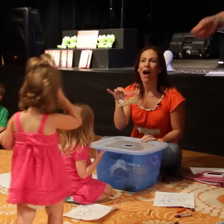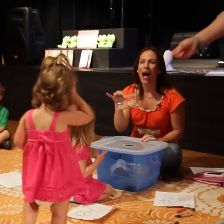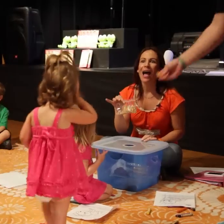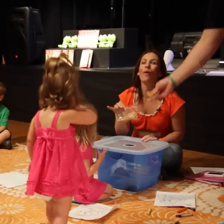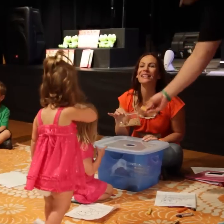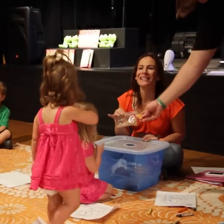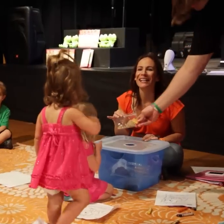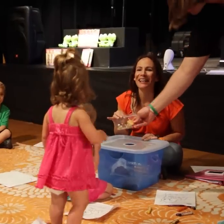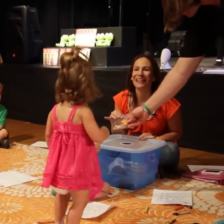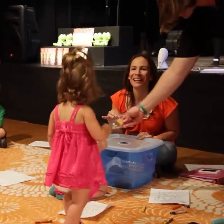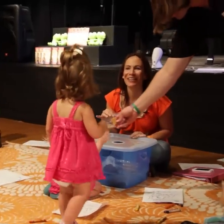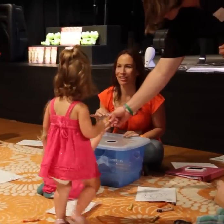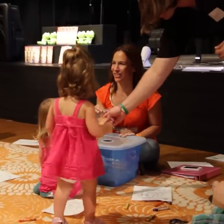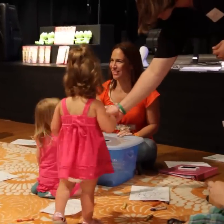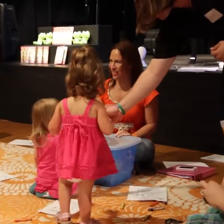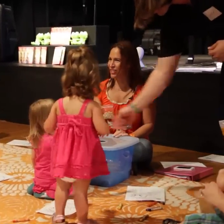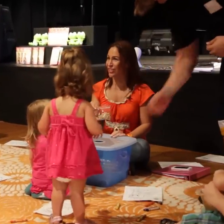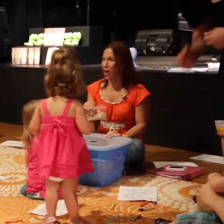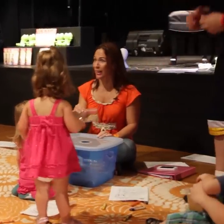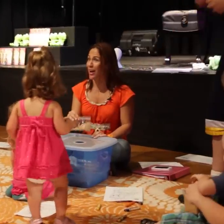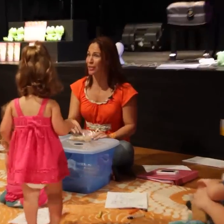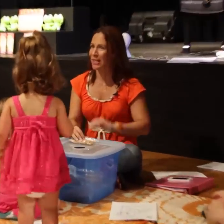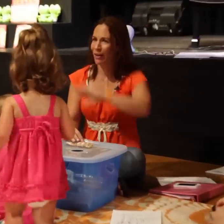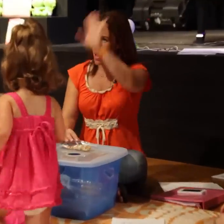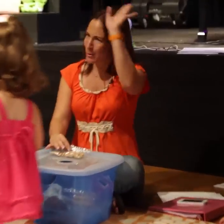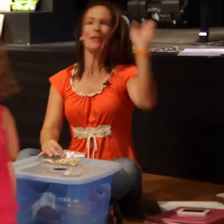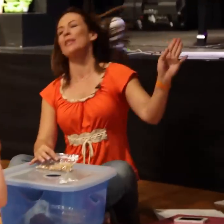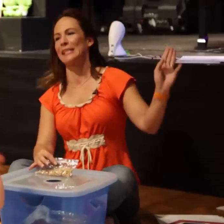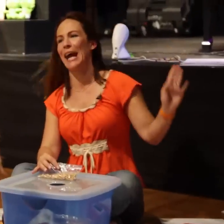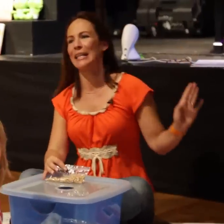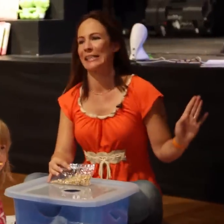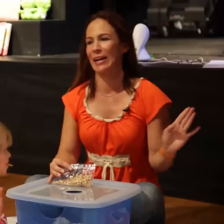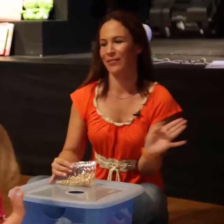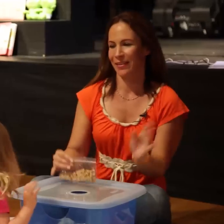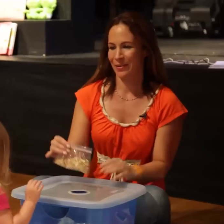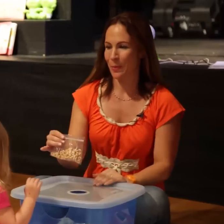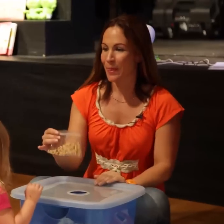What is it? She's talking. She's like, "I'm done with this signing stuff."